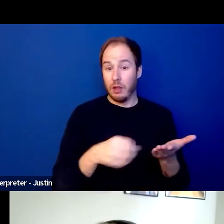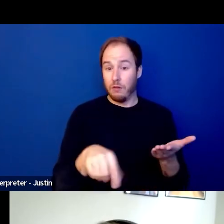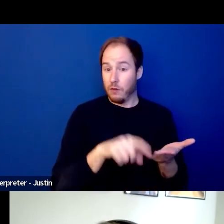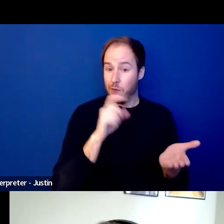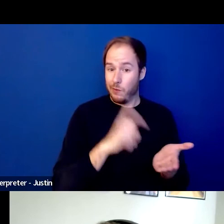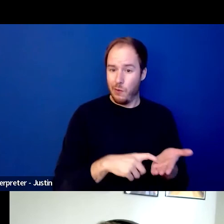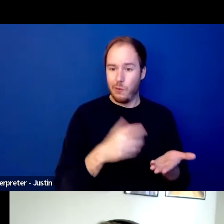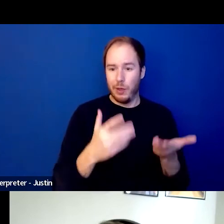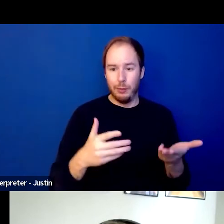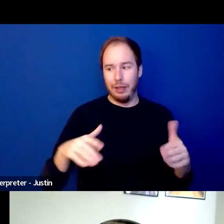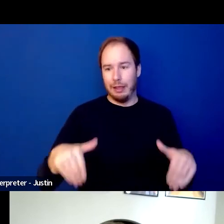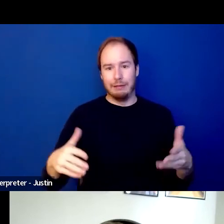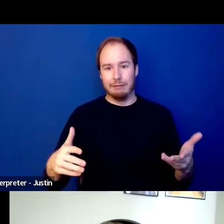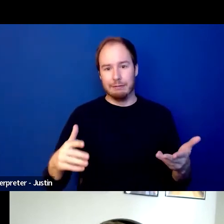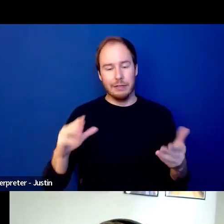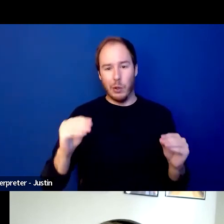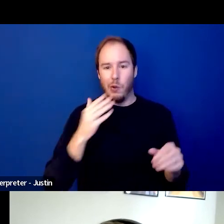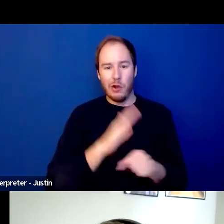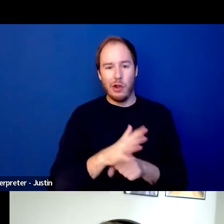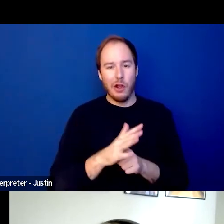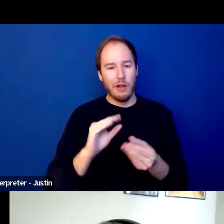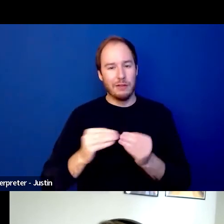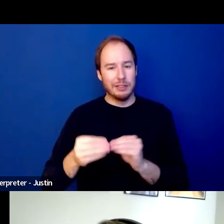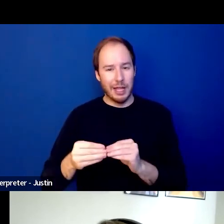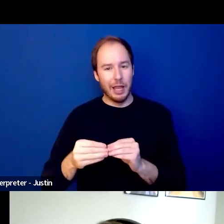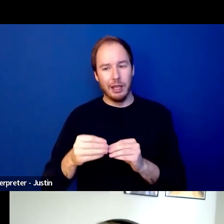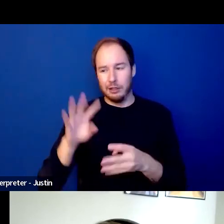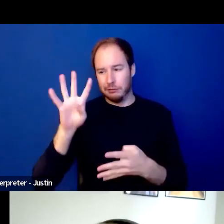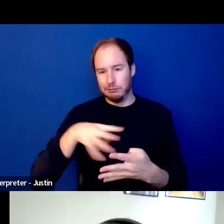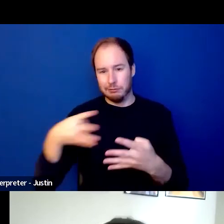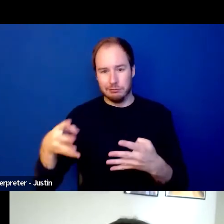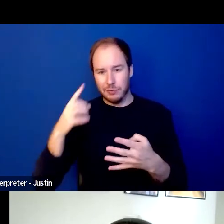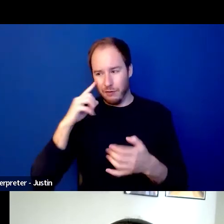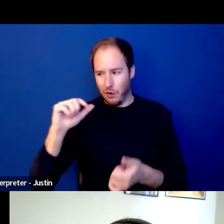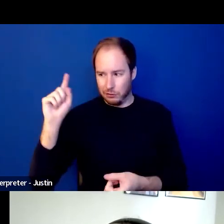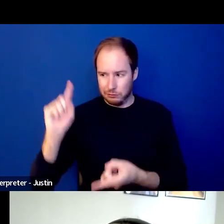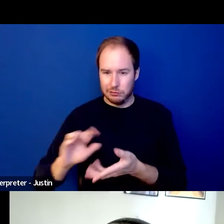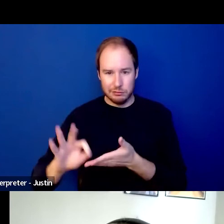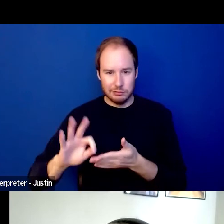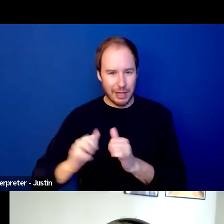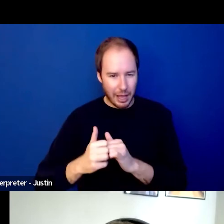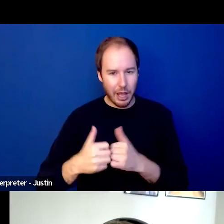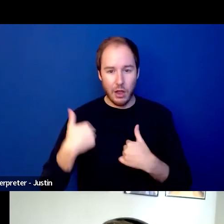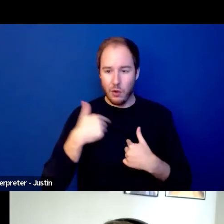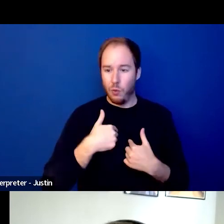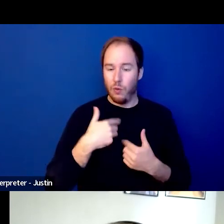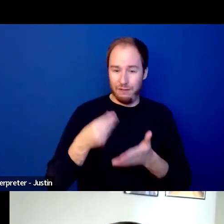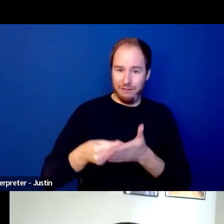is there hasn't been great data on prevention programs, because a lot of the funding that we've gotten hasn't been for prevention,